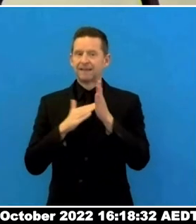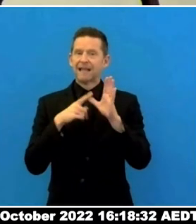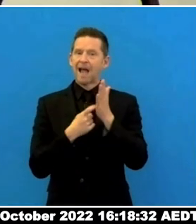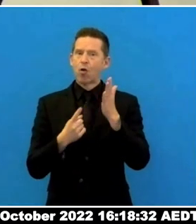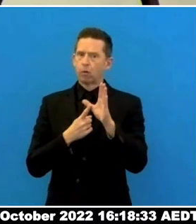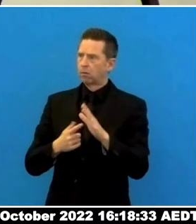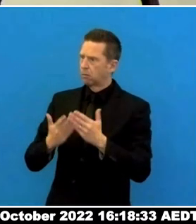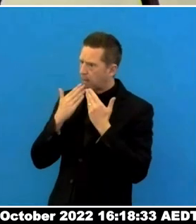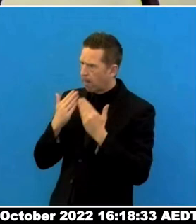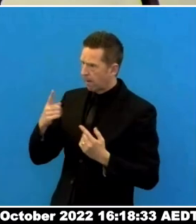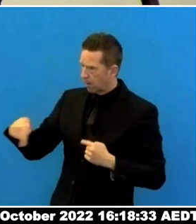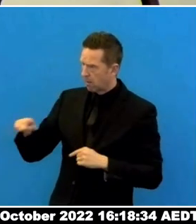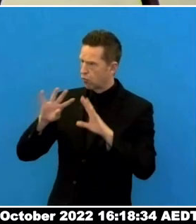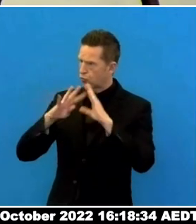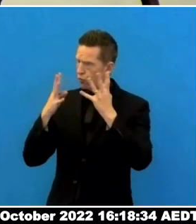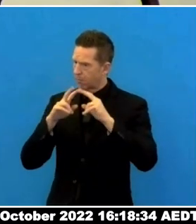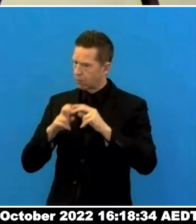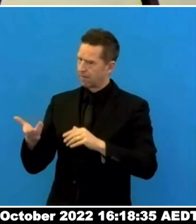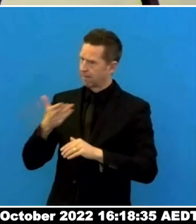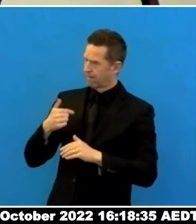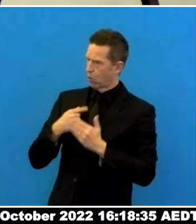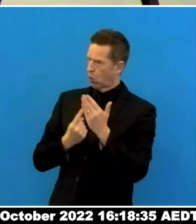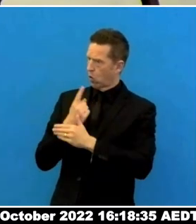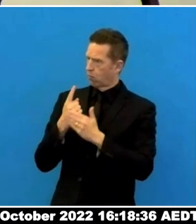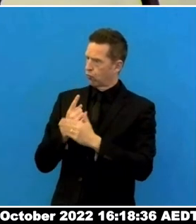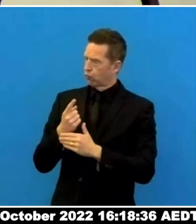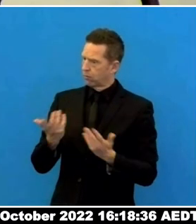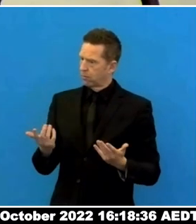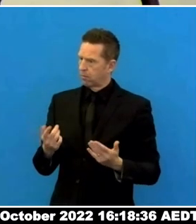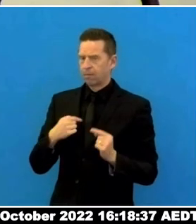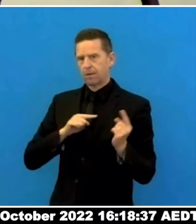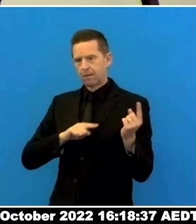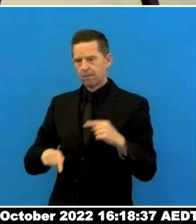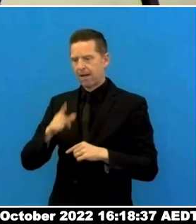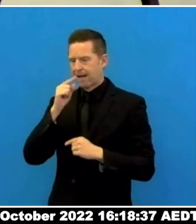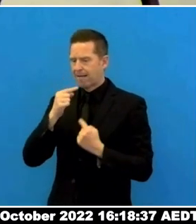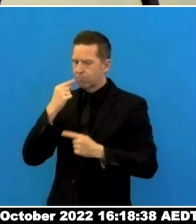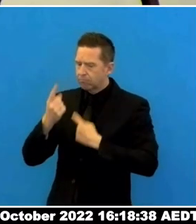that give us that opportunity to be in our you know,